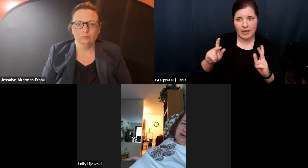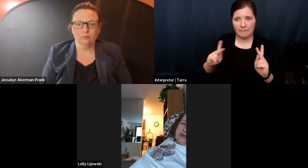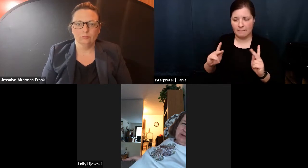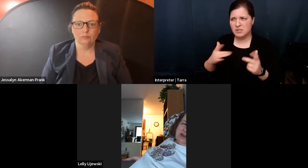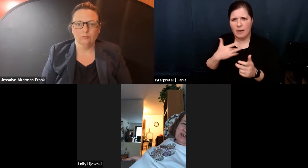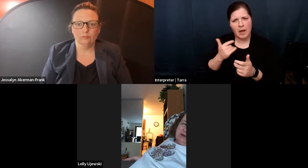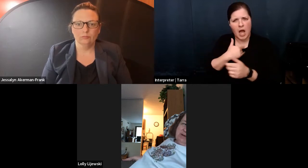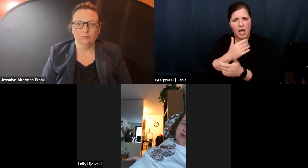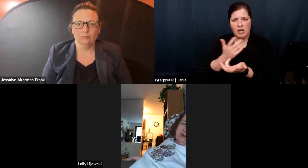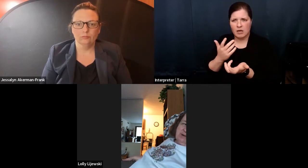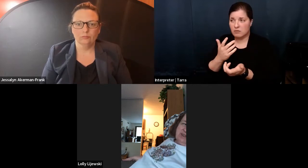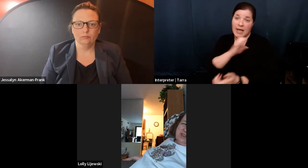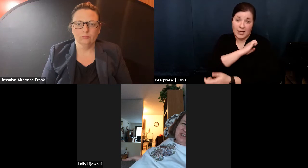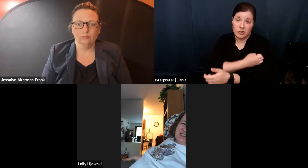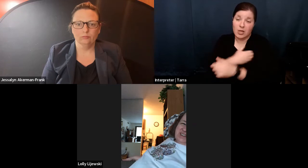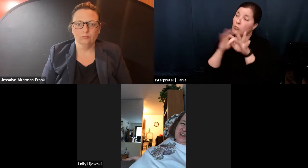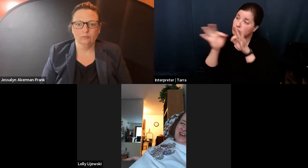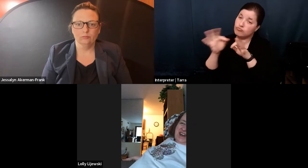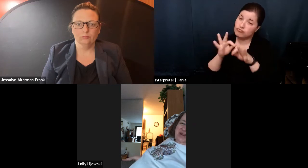So people often get confused because they wonder where the dog is if they see me with a cane.